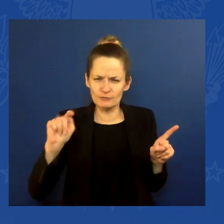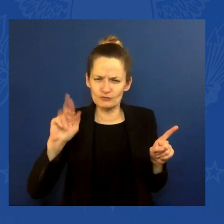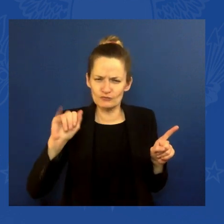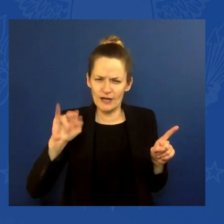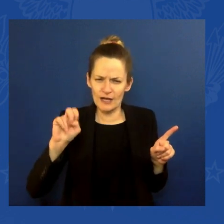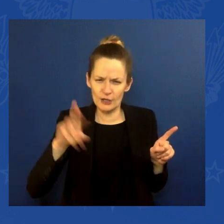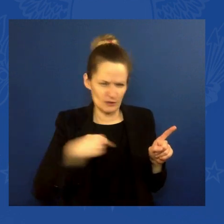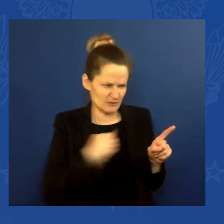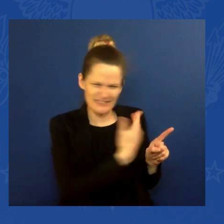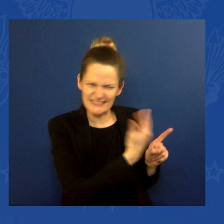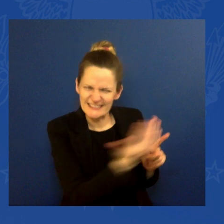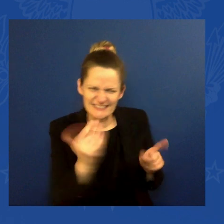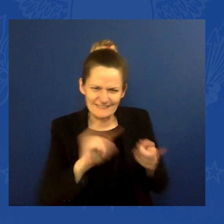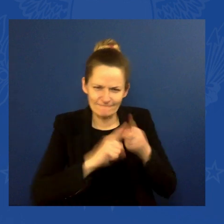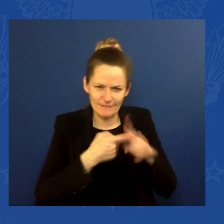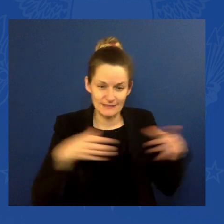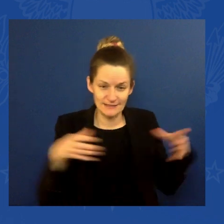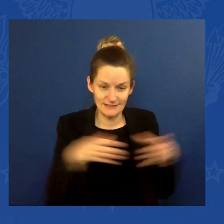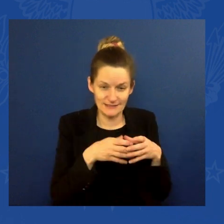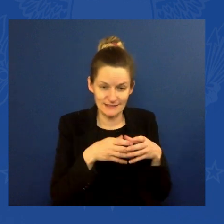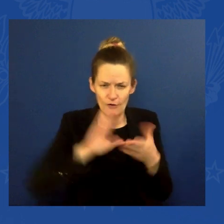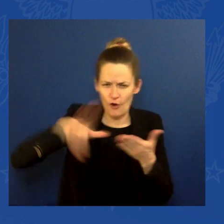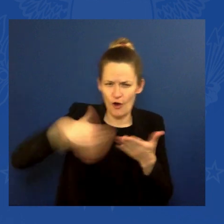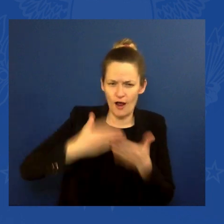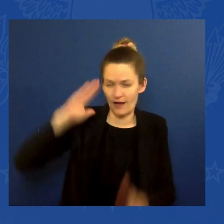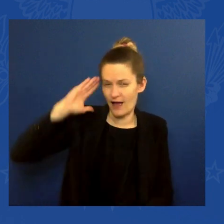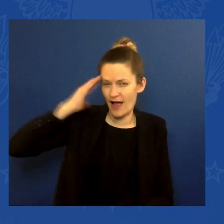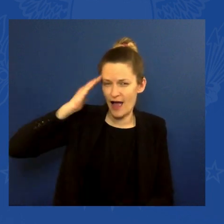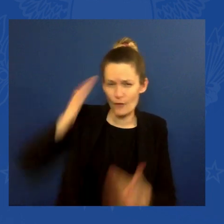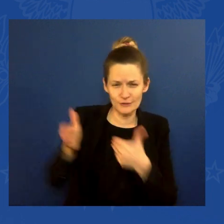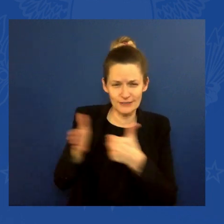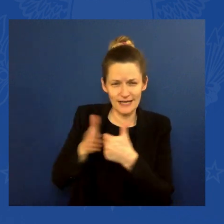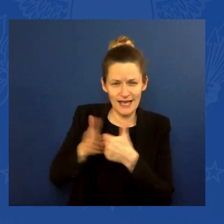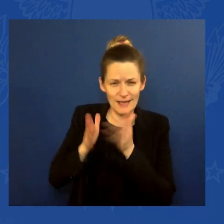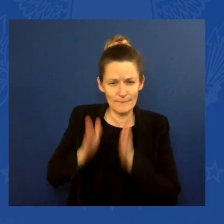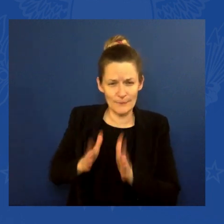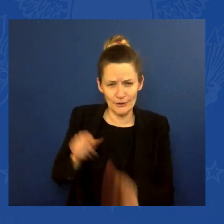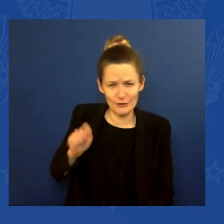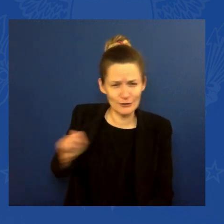back at the turn of the 18- -- excuse me -- in the turn of the 20th century,